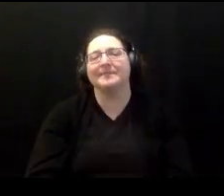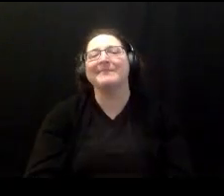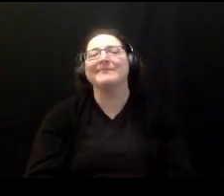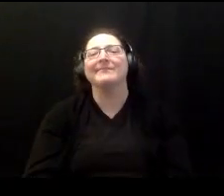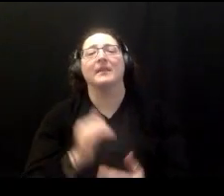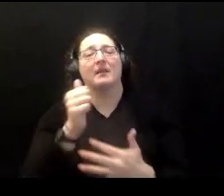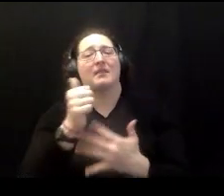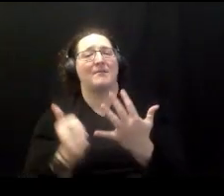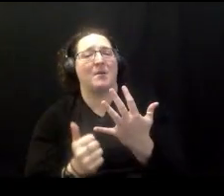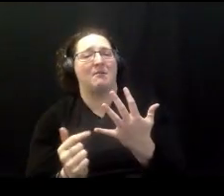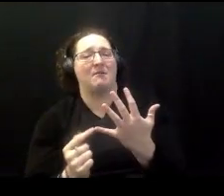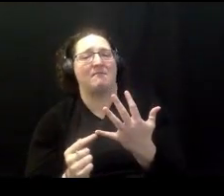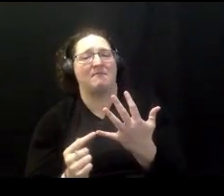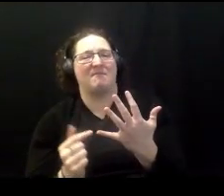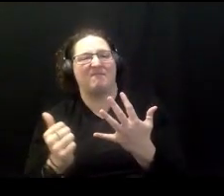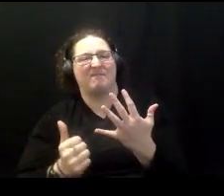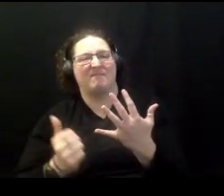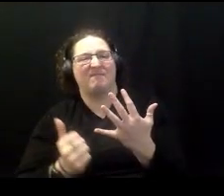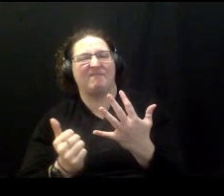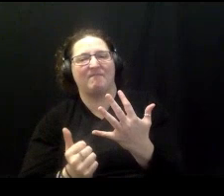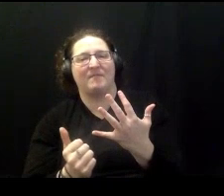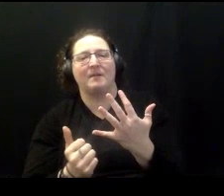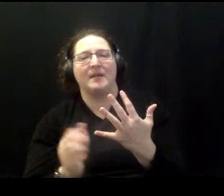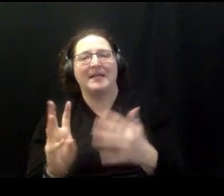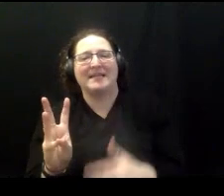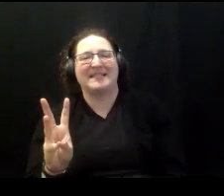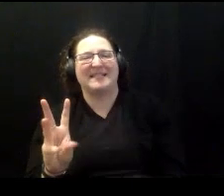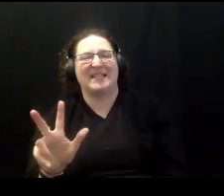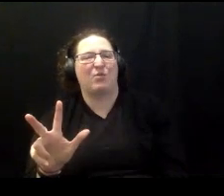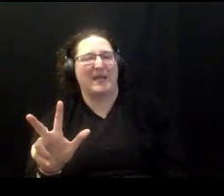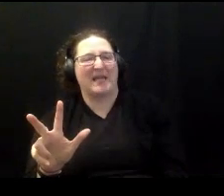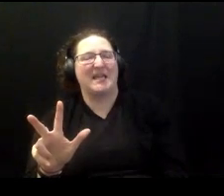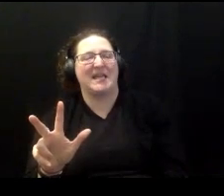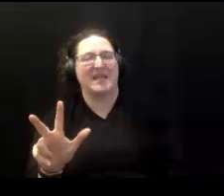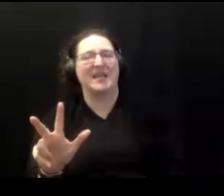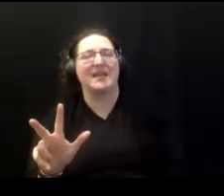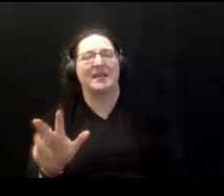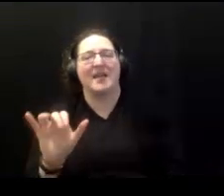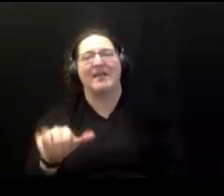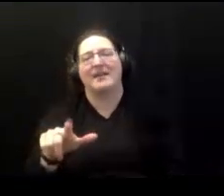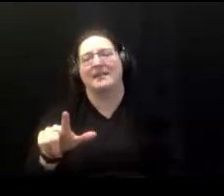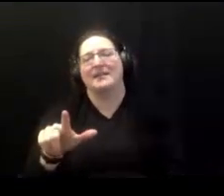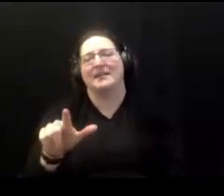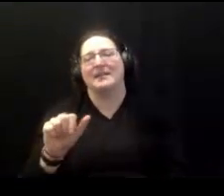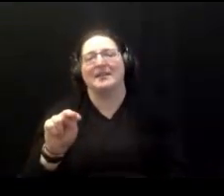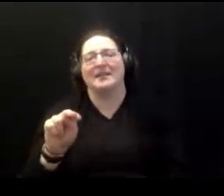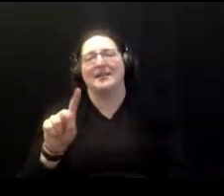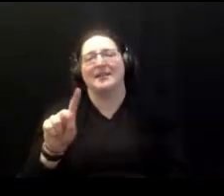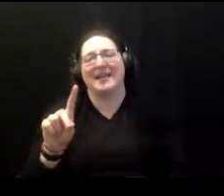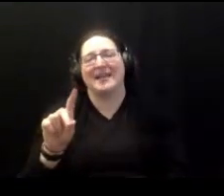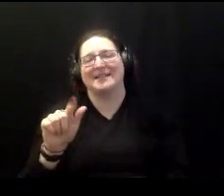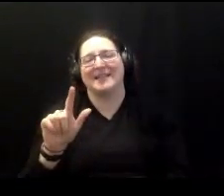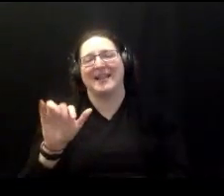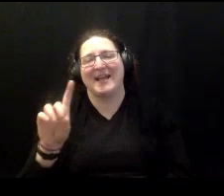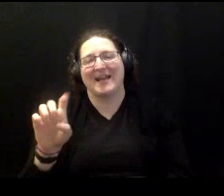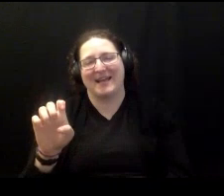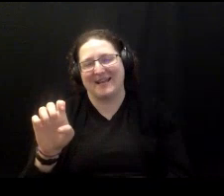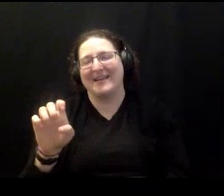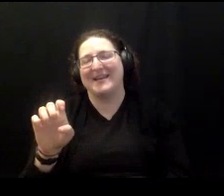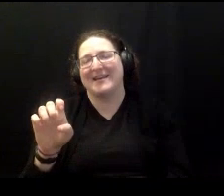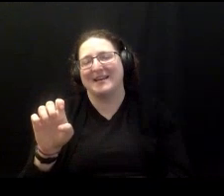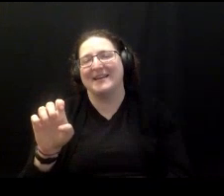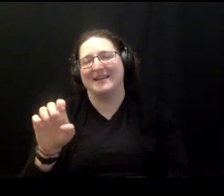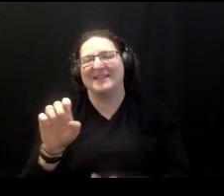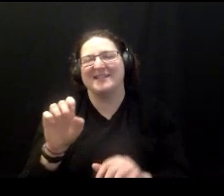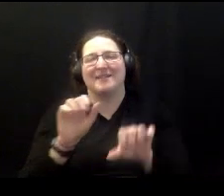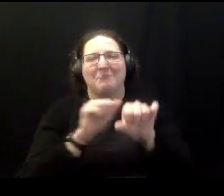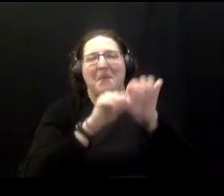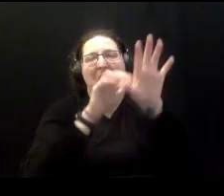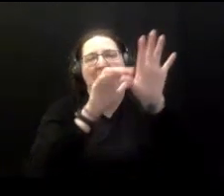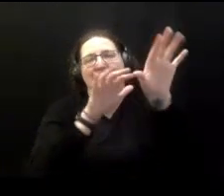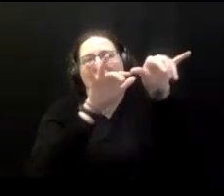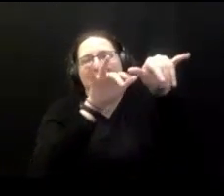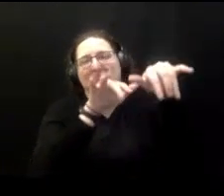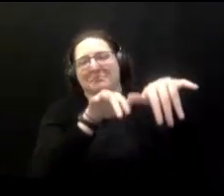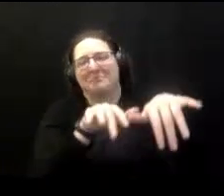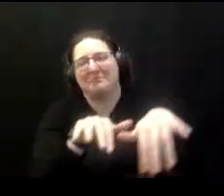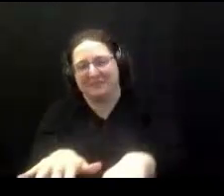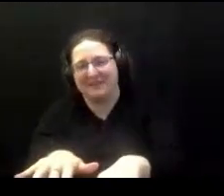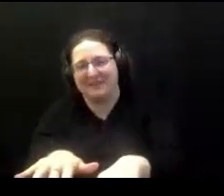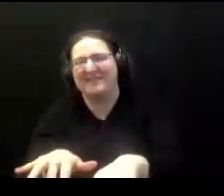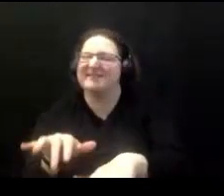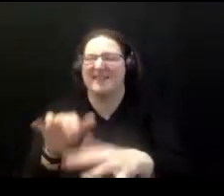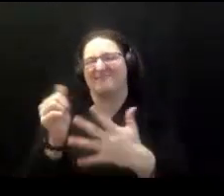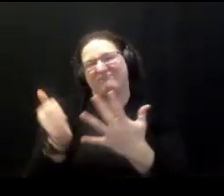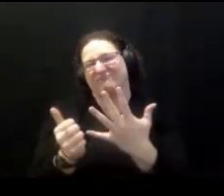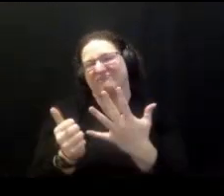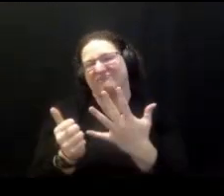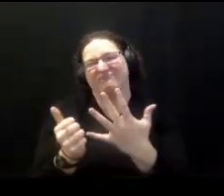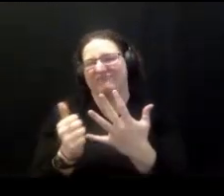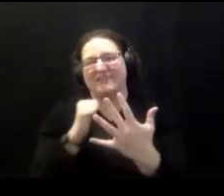Down at the bottom, at entry number 63, is "landslide." That has been identified as posing the least amount of risk to healthcare organizations in Rhode Island.